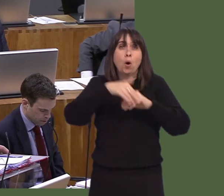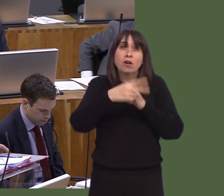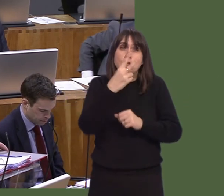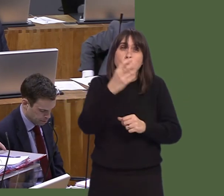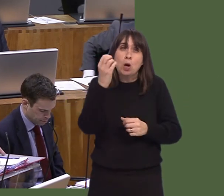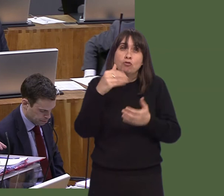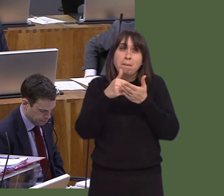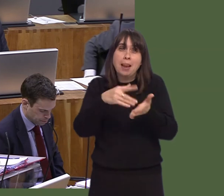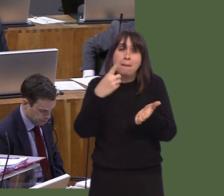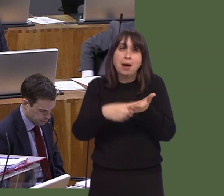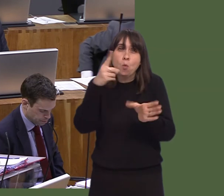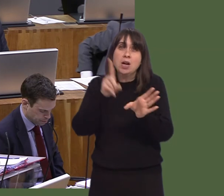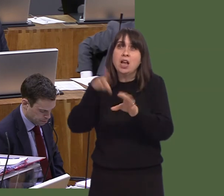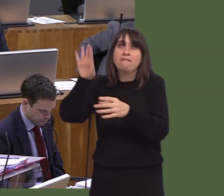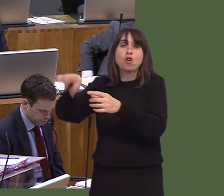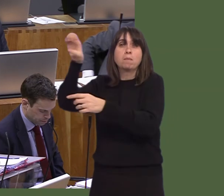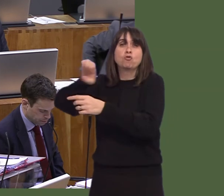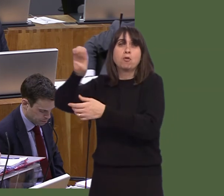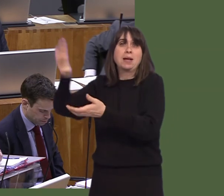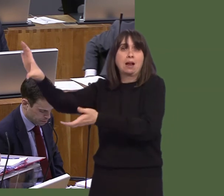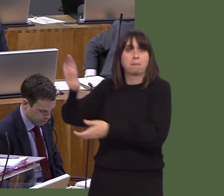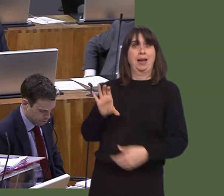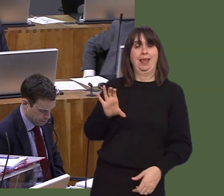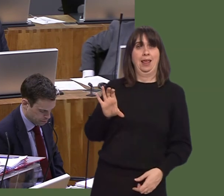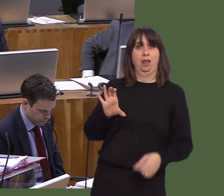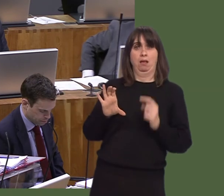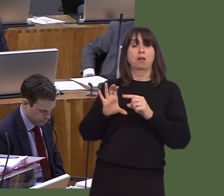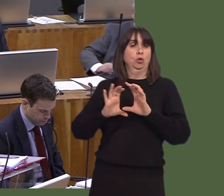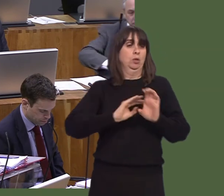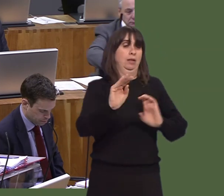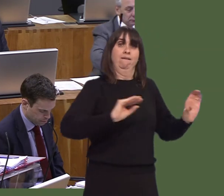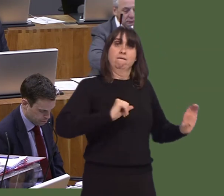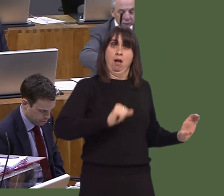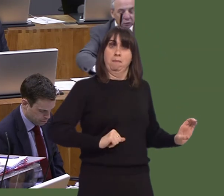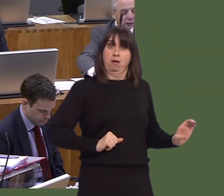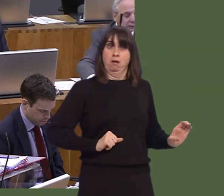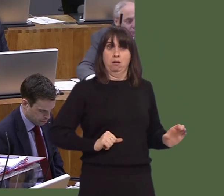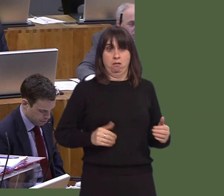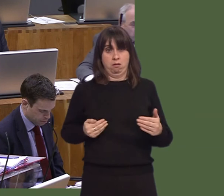'Avoiding a hard border on the island of Ireland for Customs control and the free